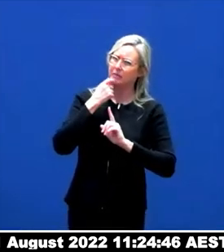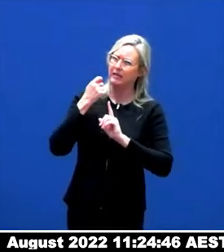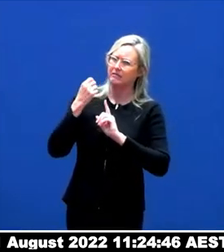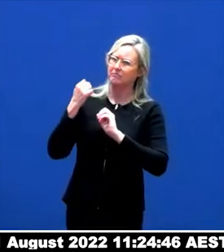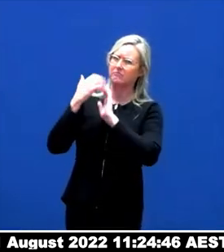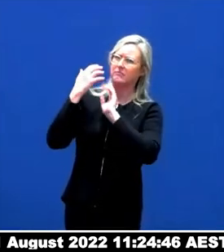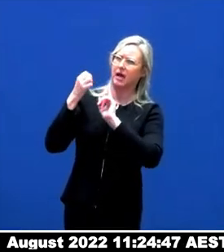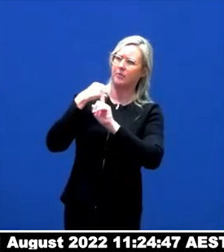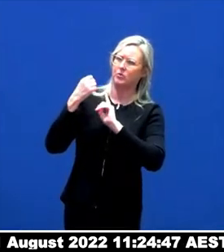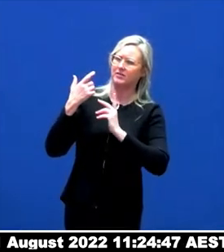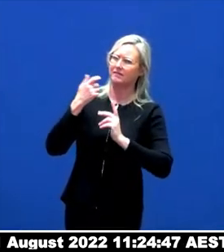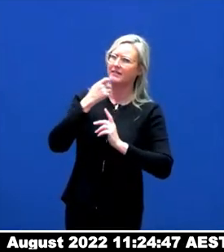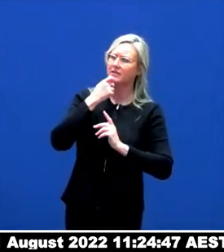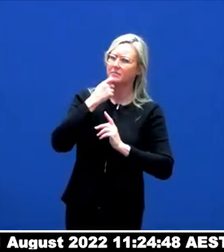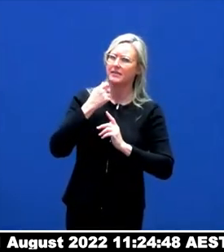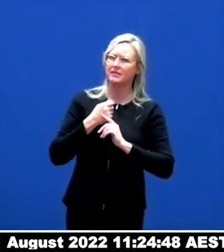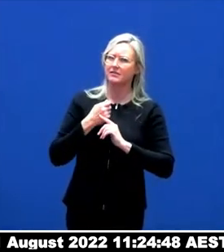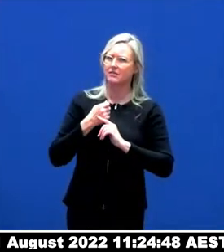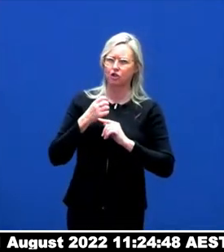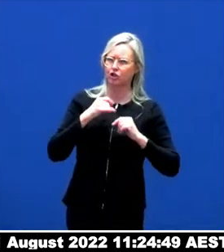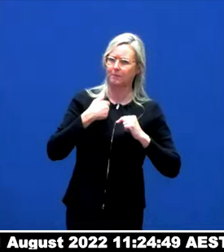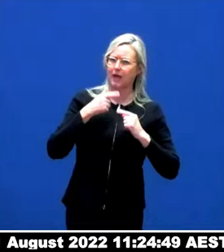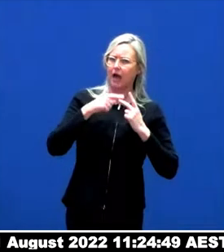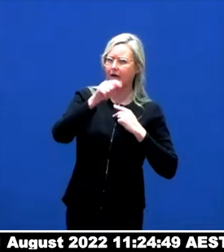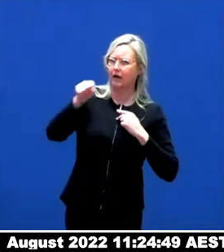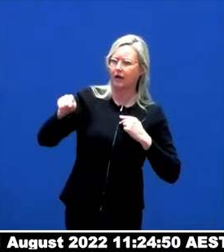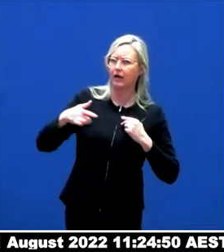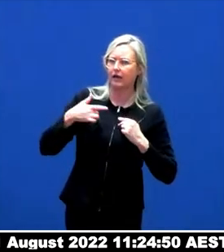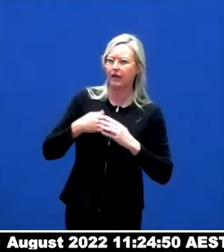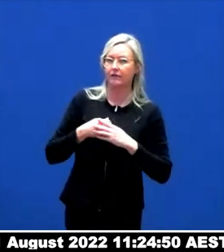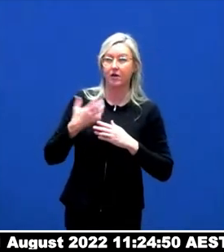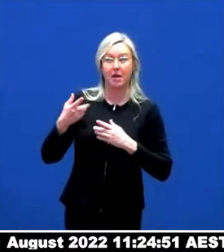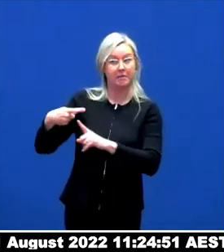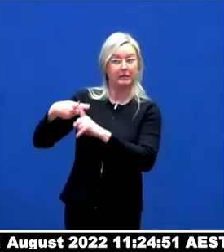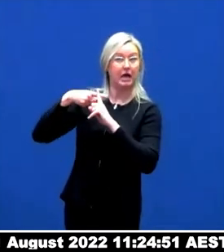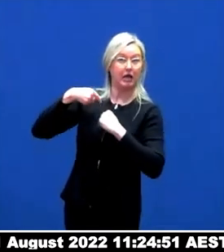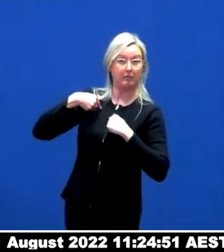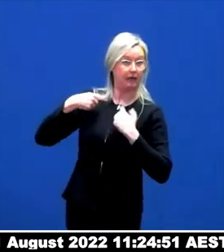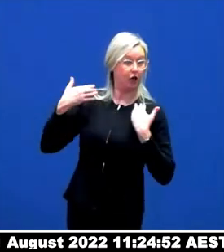you were treating the people who lived. Maybe - MS EASTMAN: And what were you supposed to do? It was targeted towards me. MS EASTMAN: Yeah. Maybe it was someone -